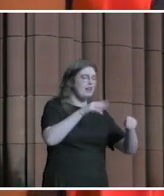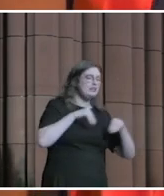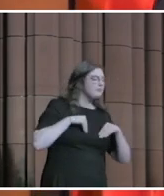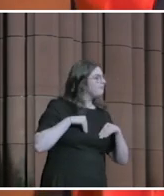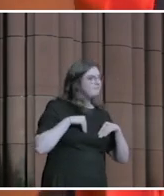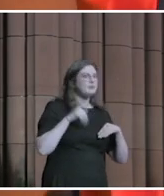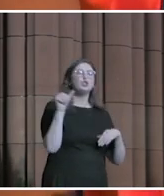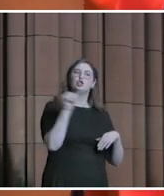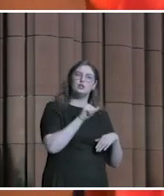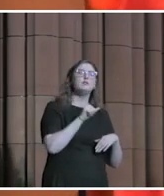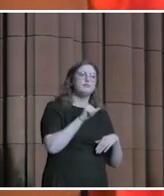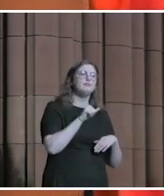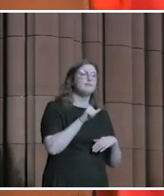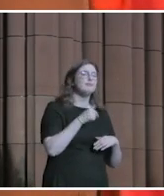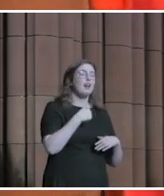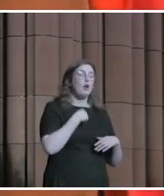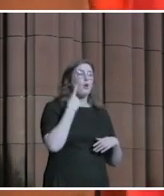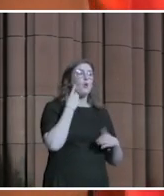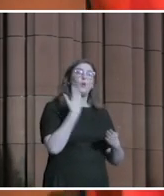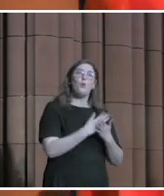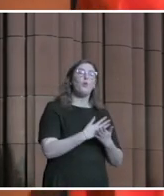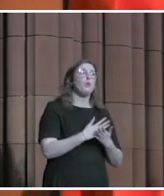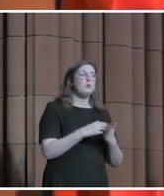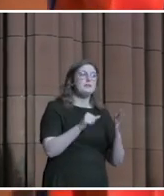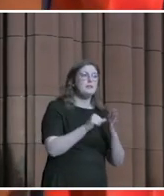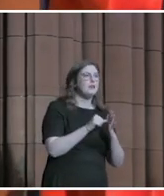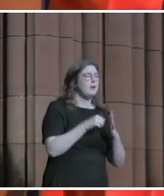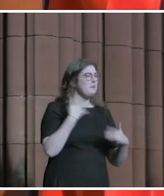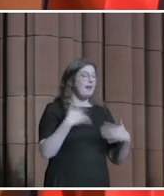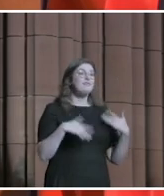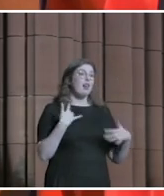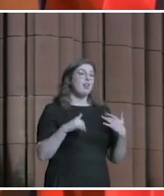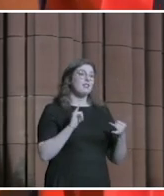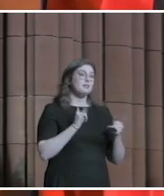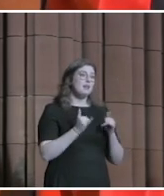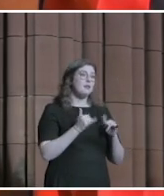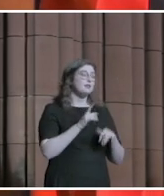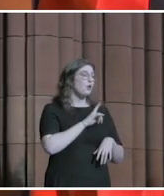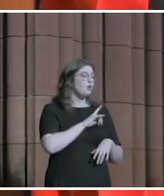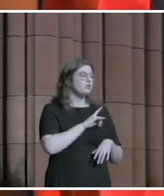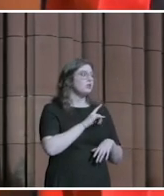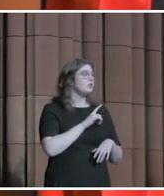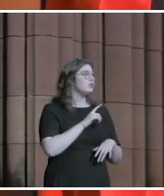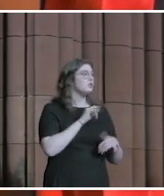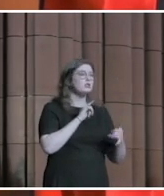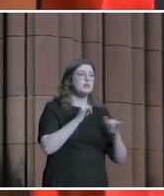I found this so difficult and painful at times, because sometimes that advice, the best advice,